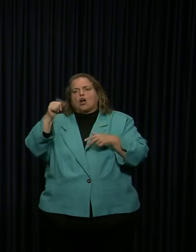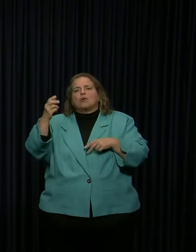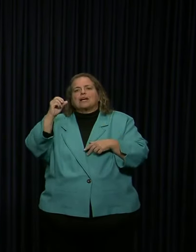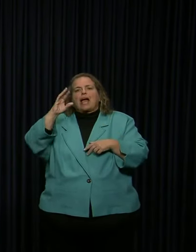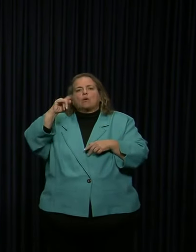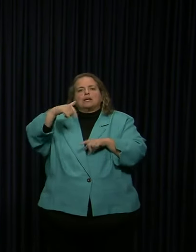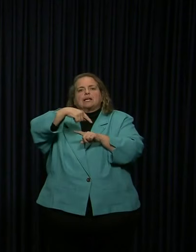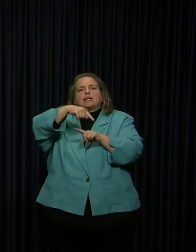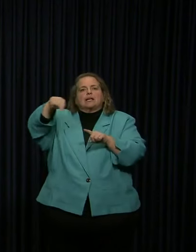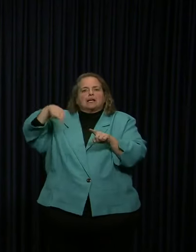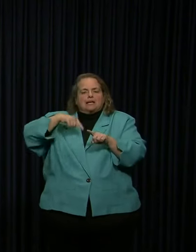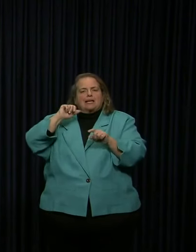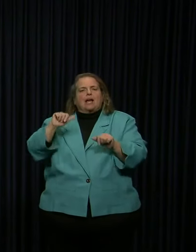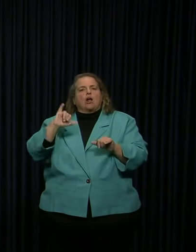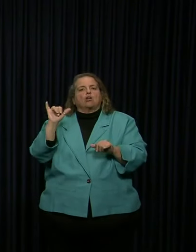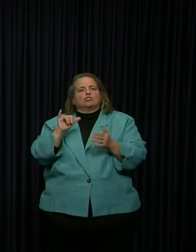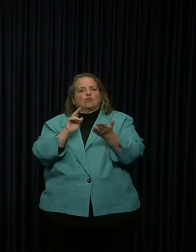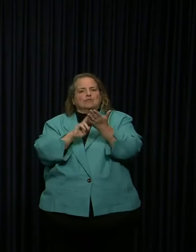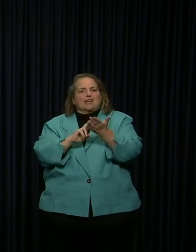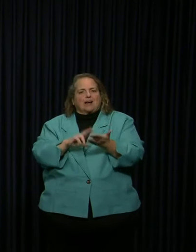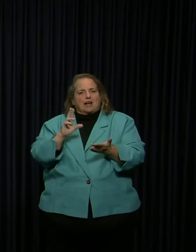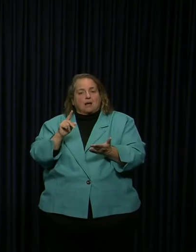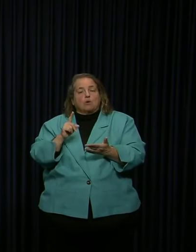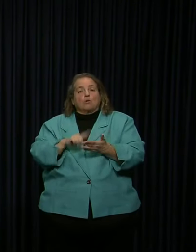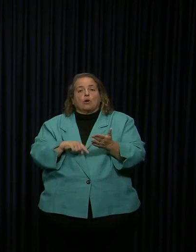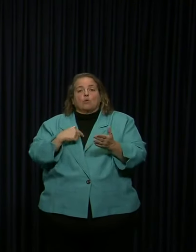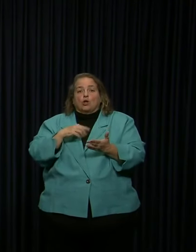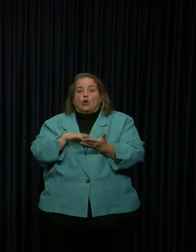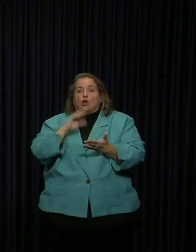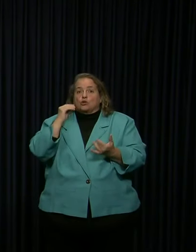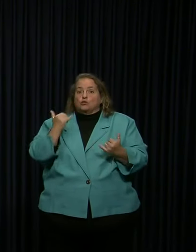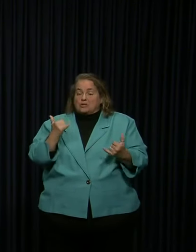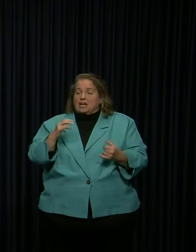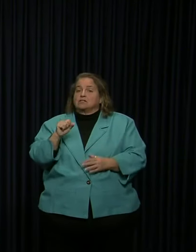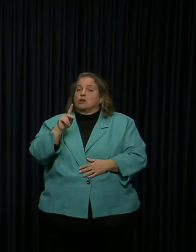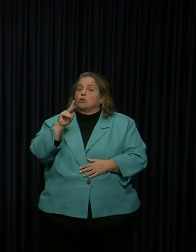MIKE. THE PRESIDENT APPEARS TO BE